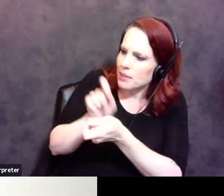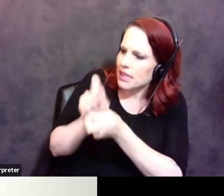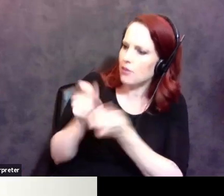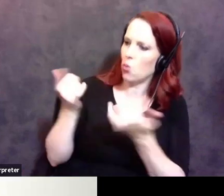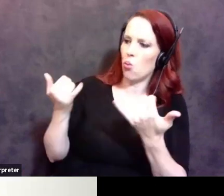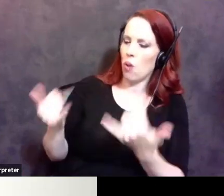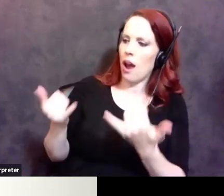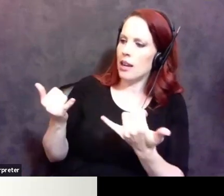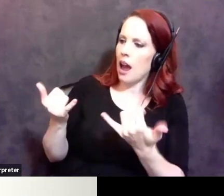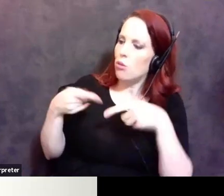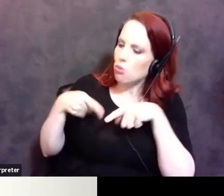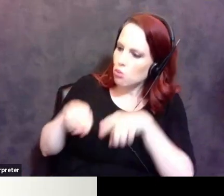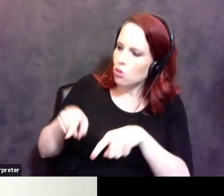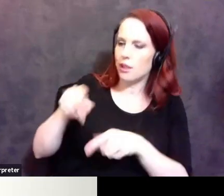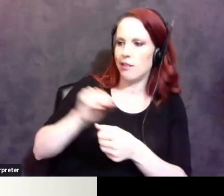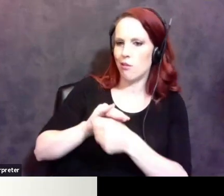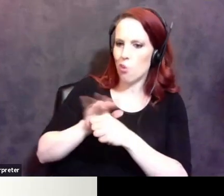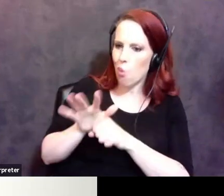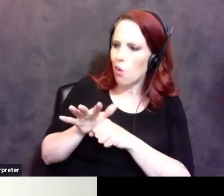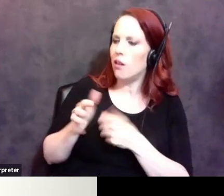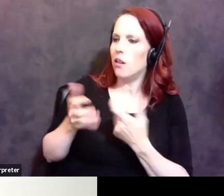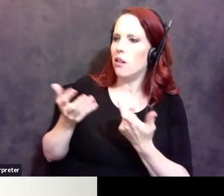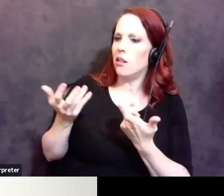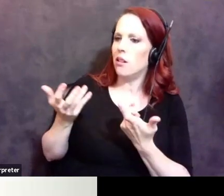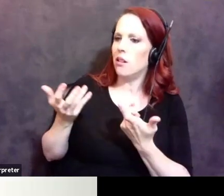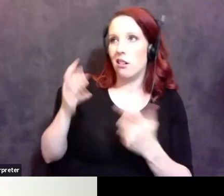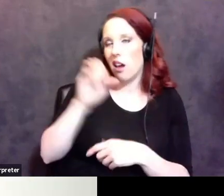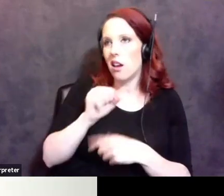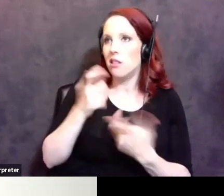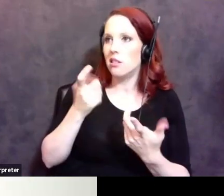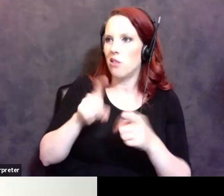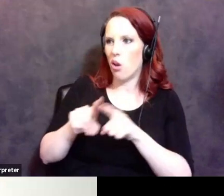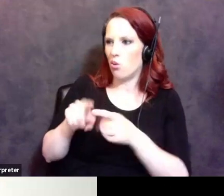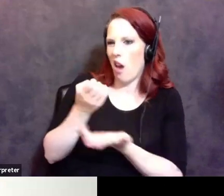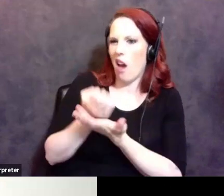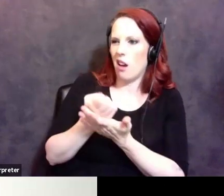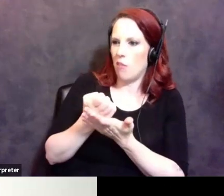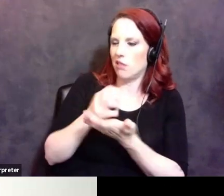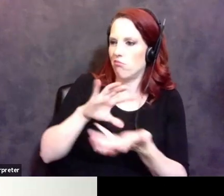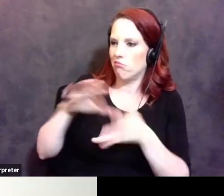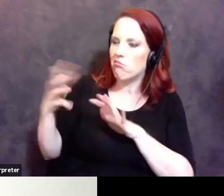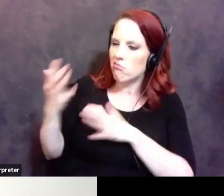the pandemic and I guess during the economic crisis is a part of that as well?